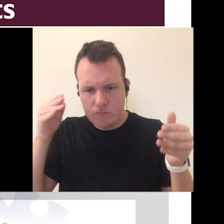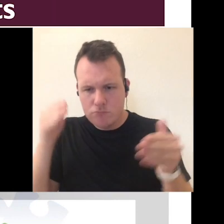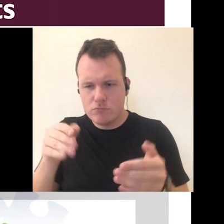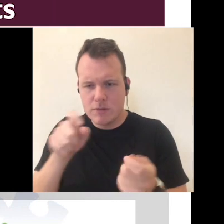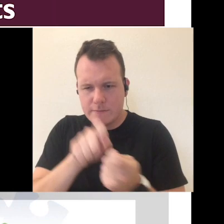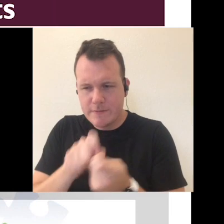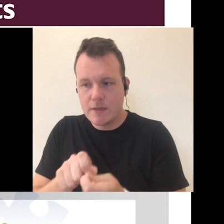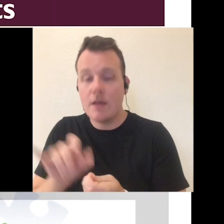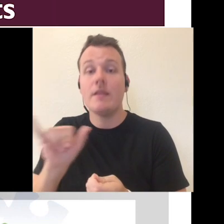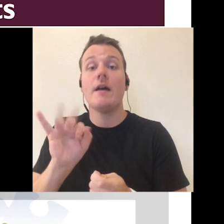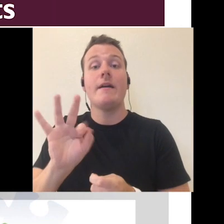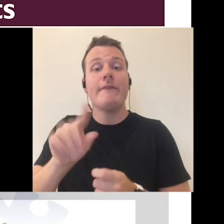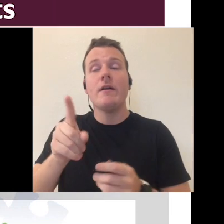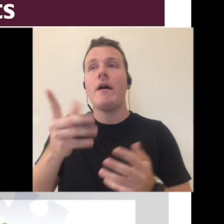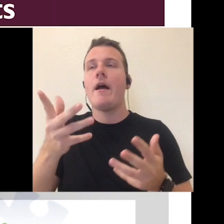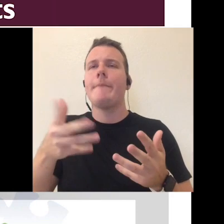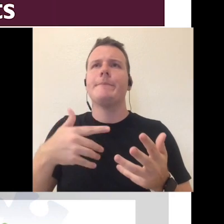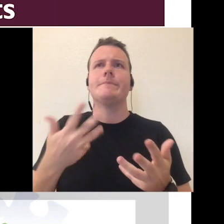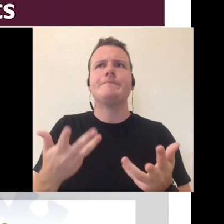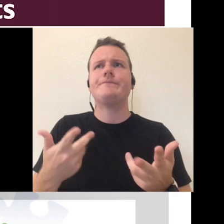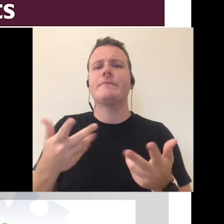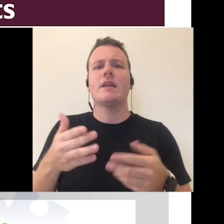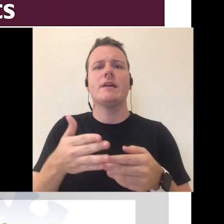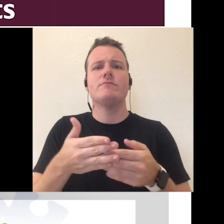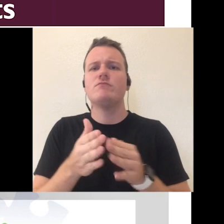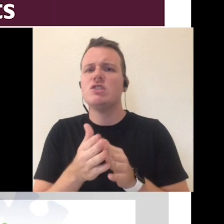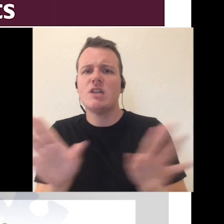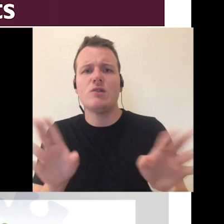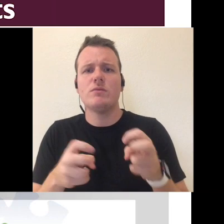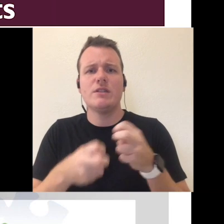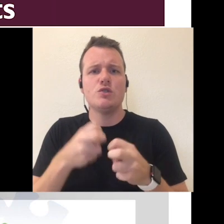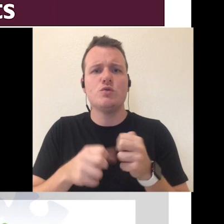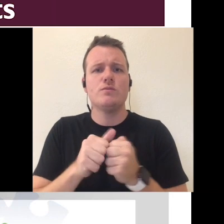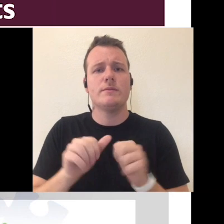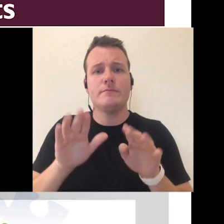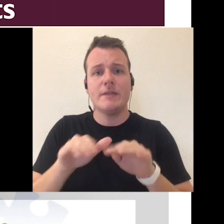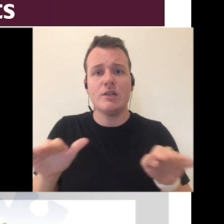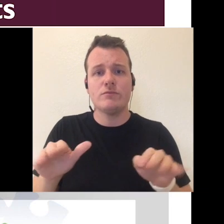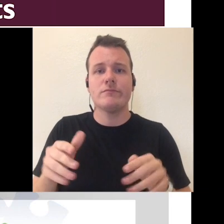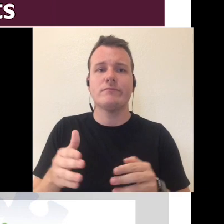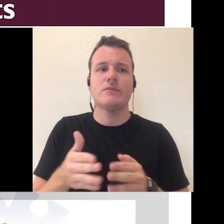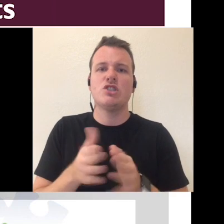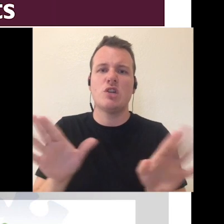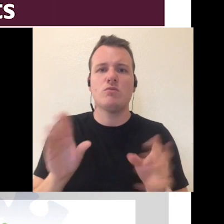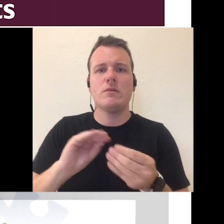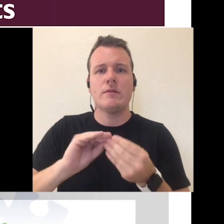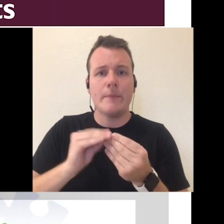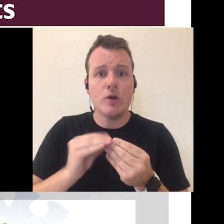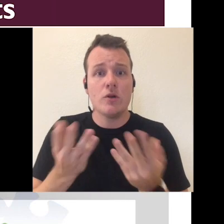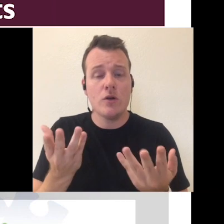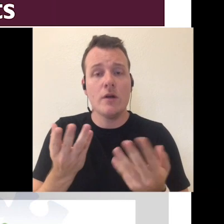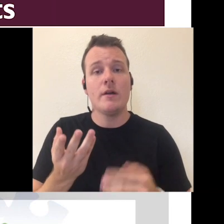on things. So if you have some general issues with pediatrics, some general